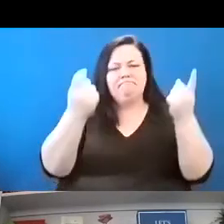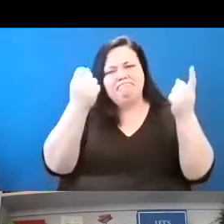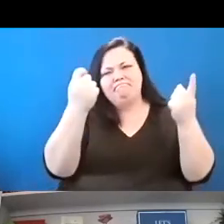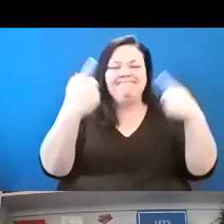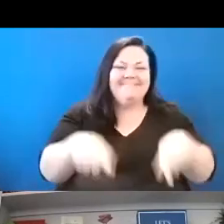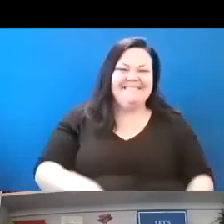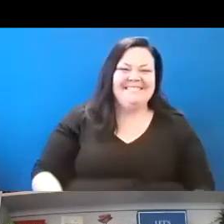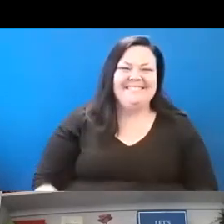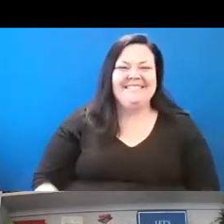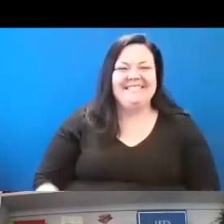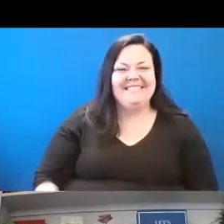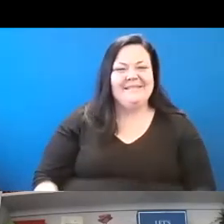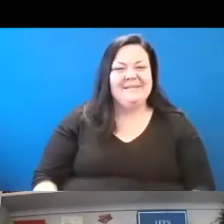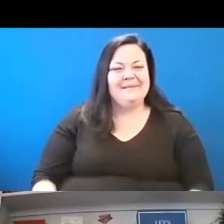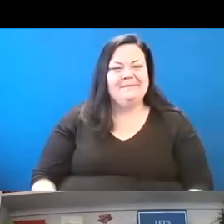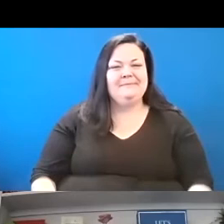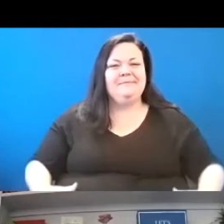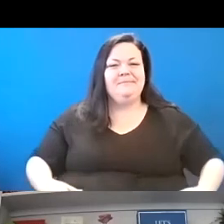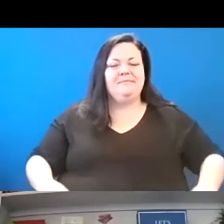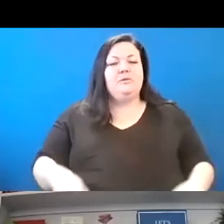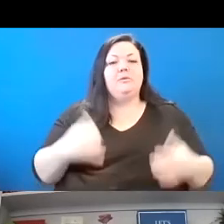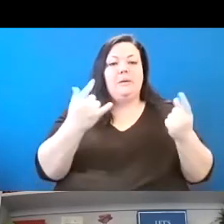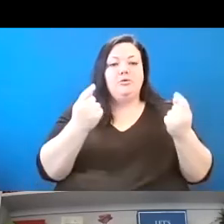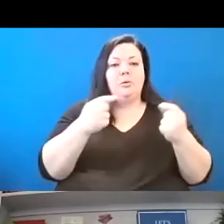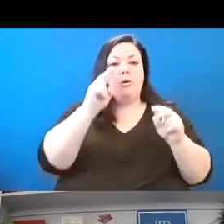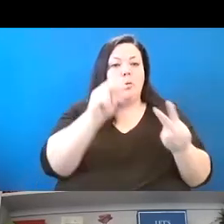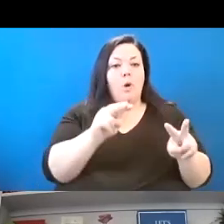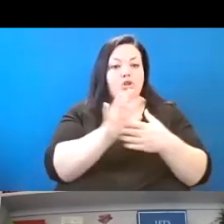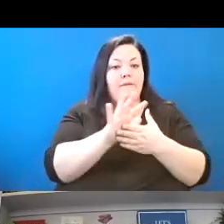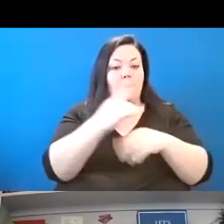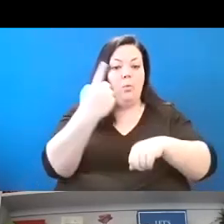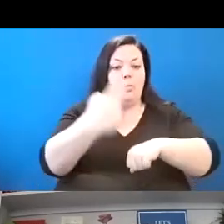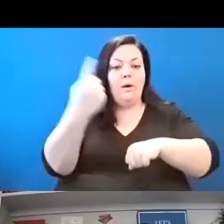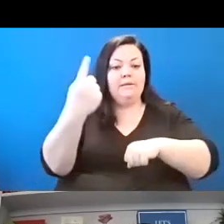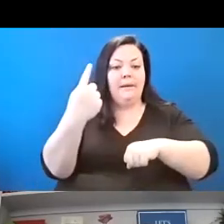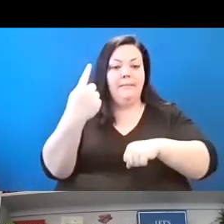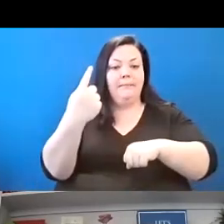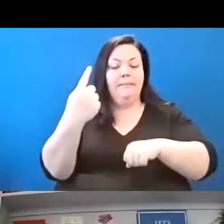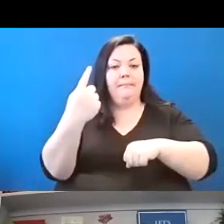um so what i'd like us to do is watch the video once and think of like maybe